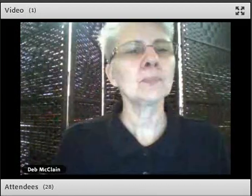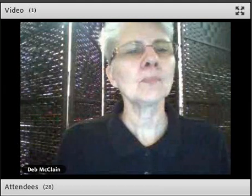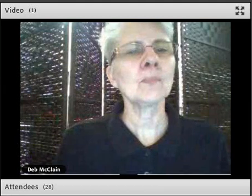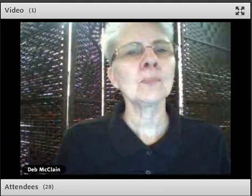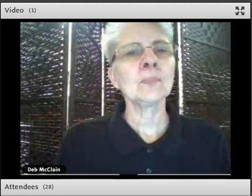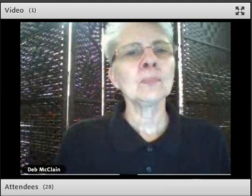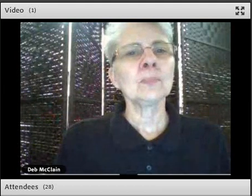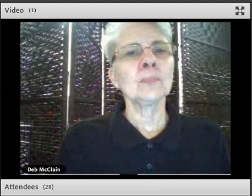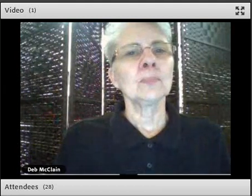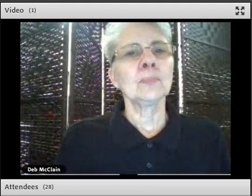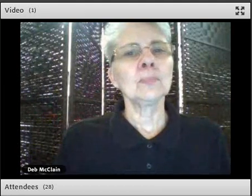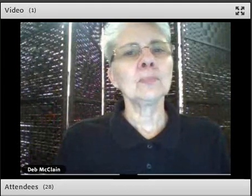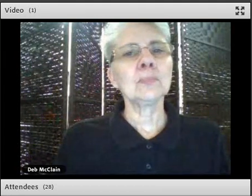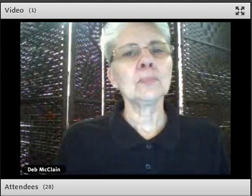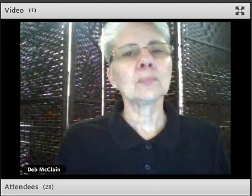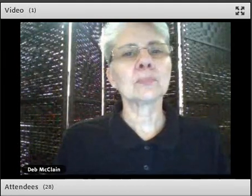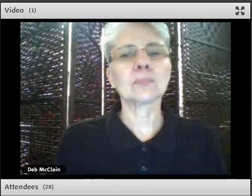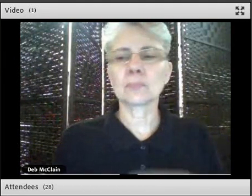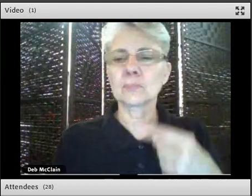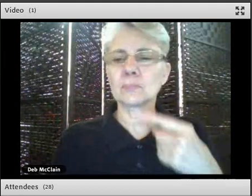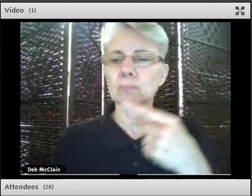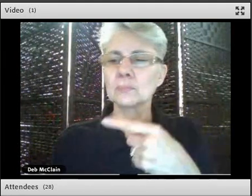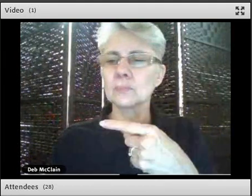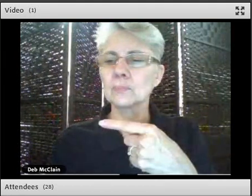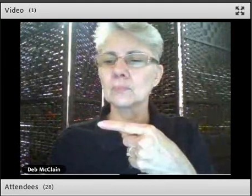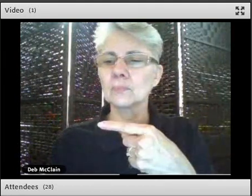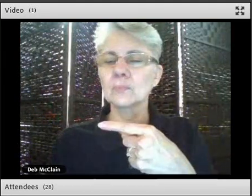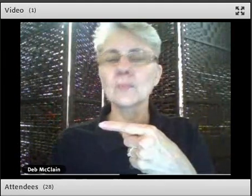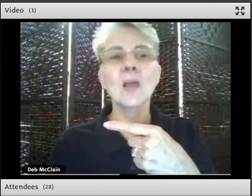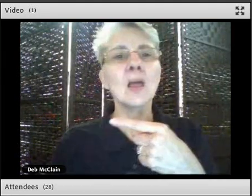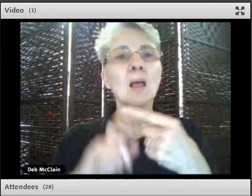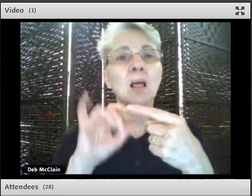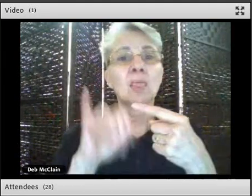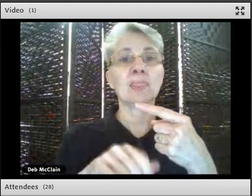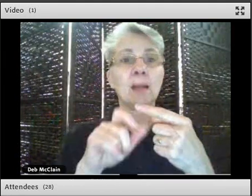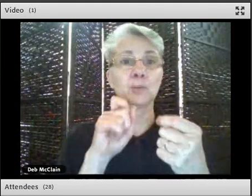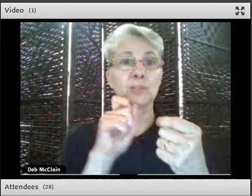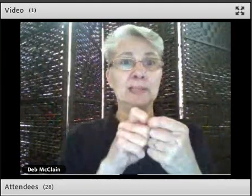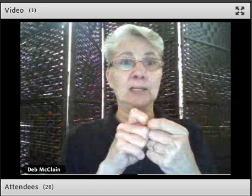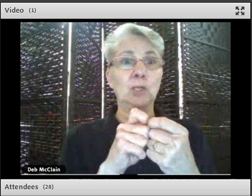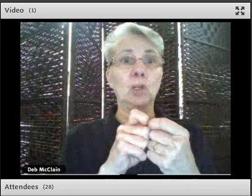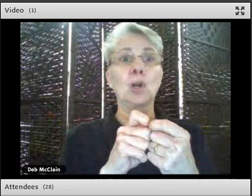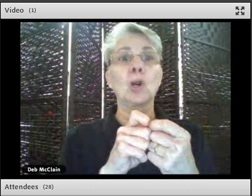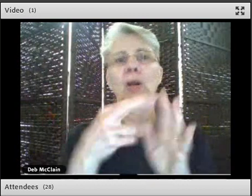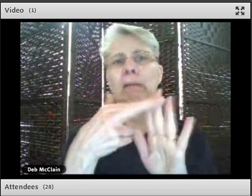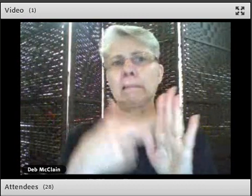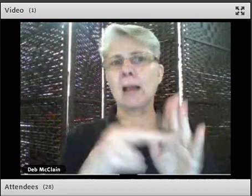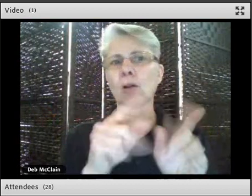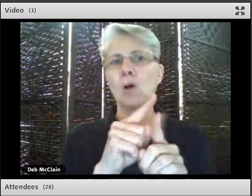that if there is a relationship designator, that would be more appropriately expressed